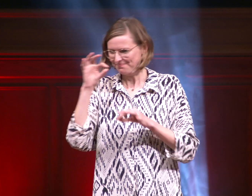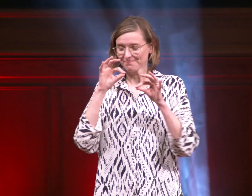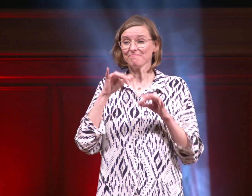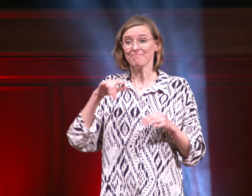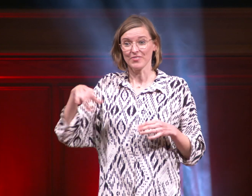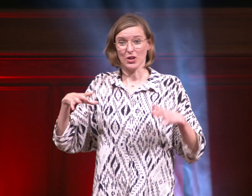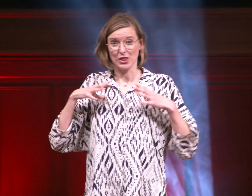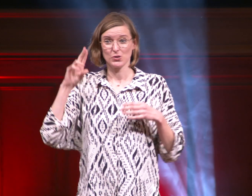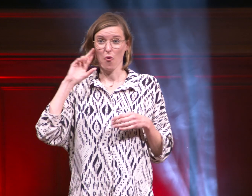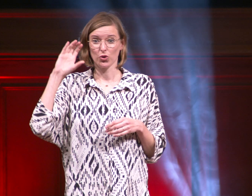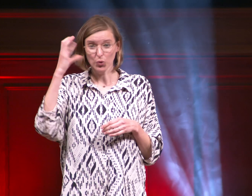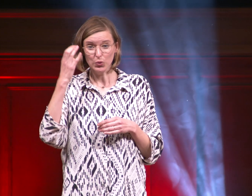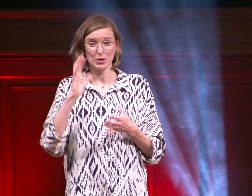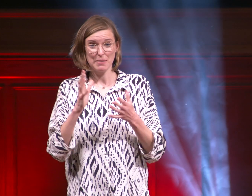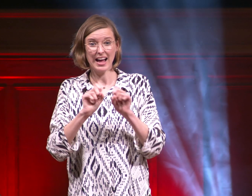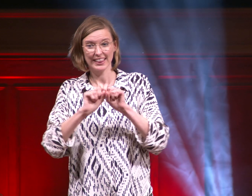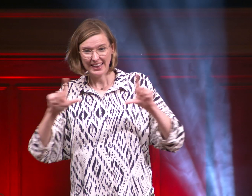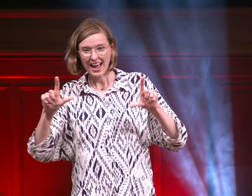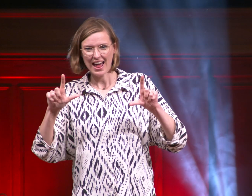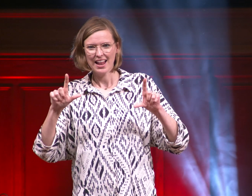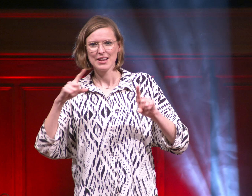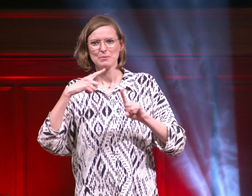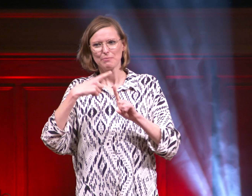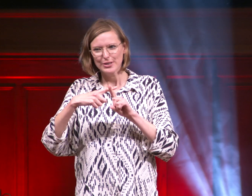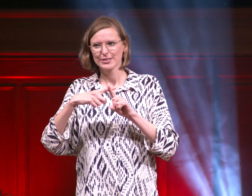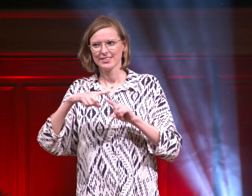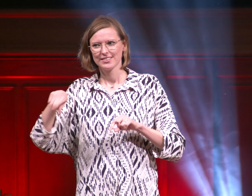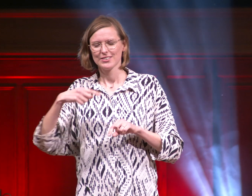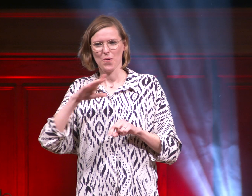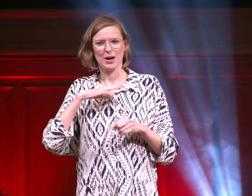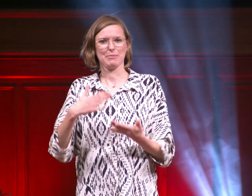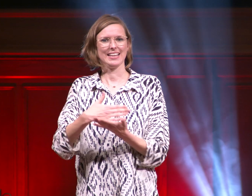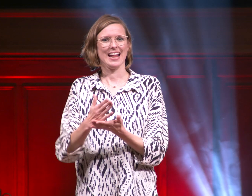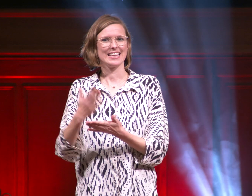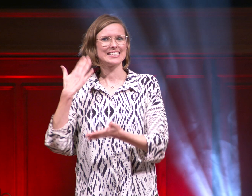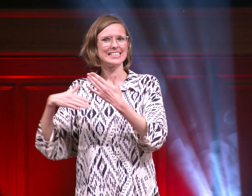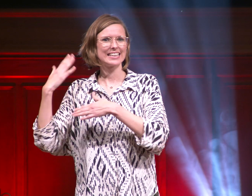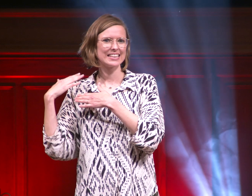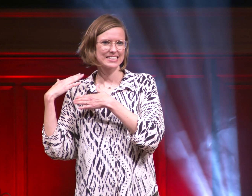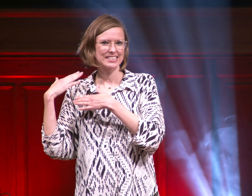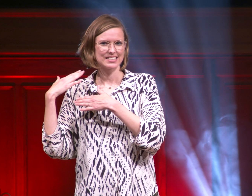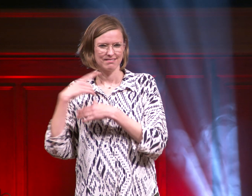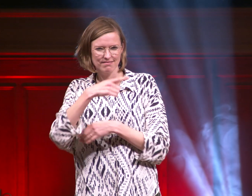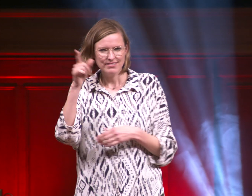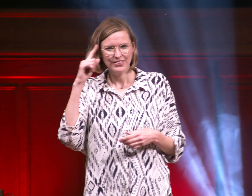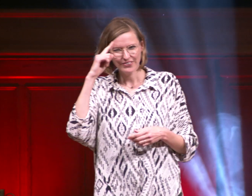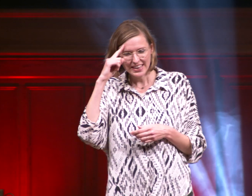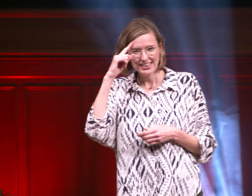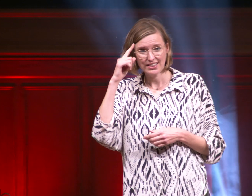I've lost my thread here. So we are very proud of our culture, our sign language, and we also have a shared history.